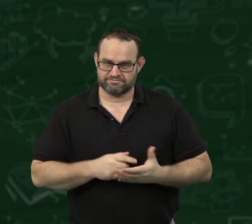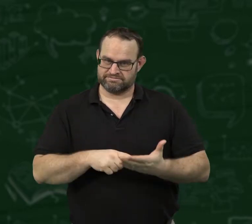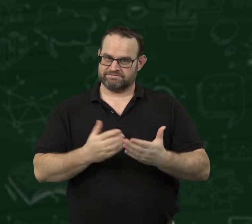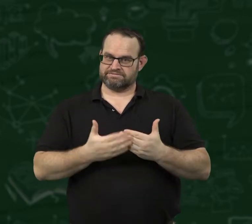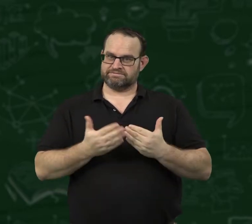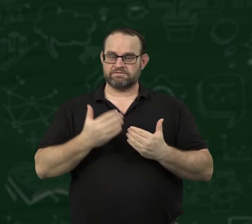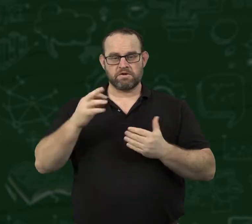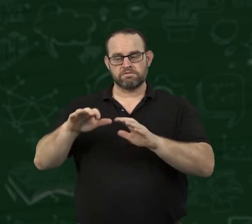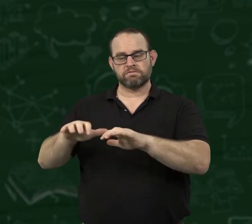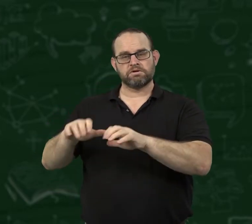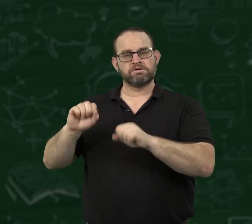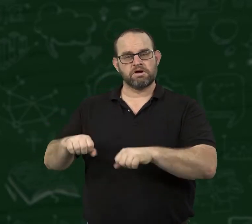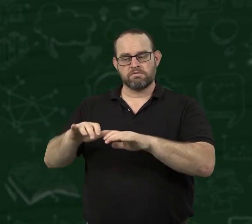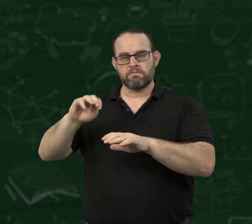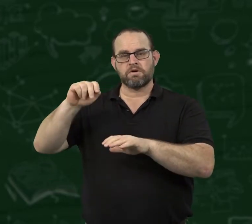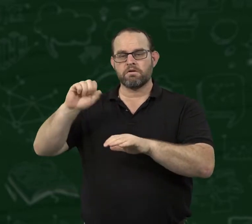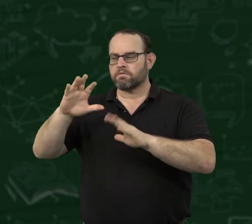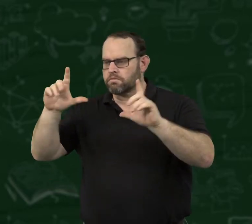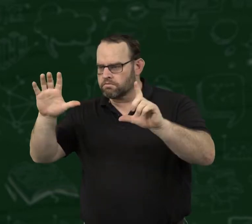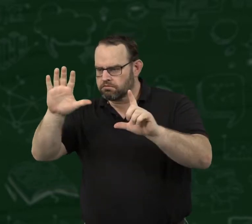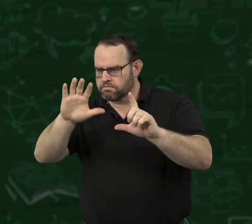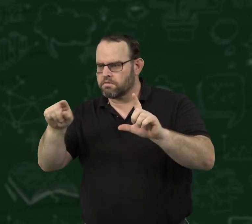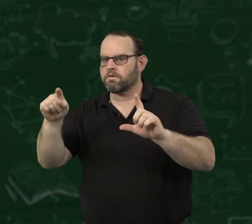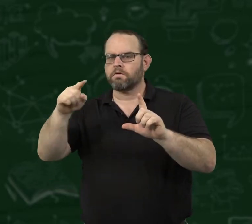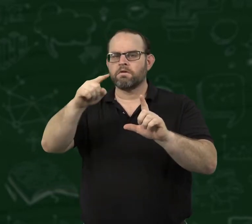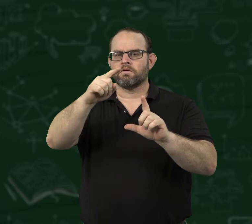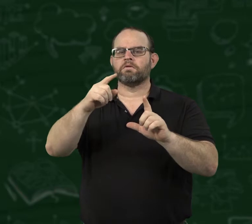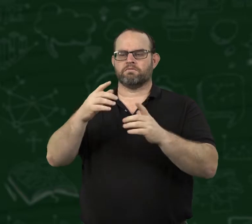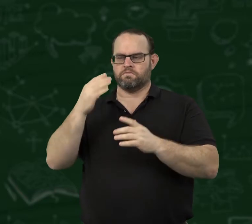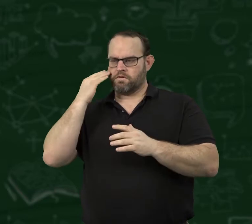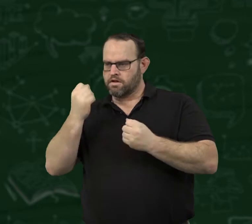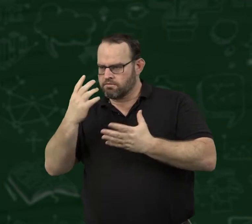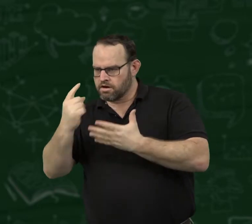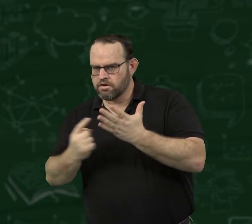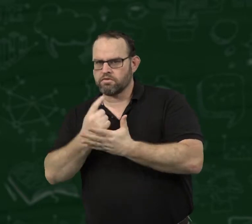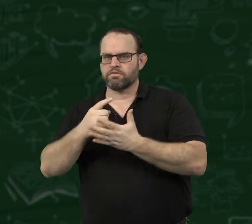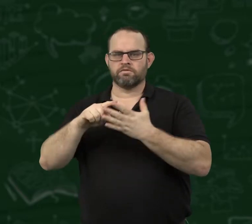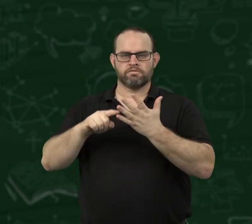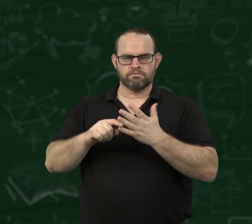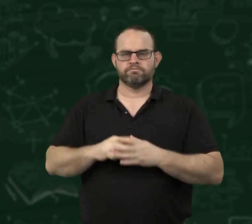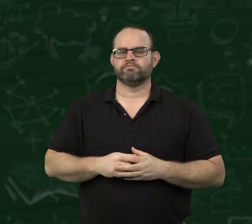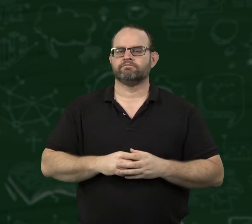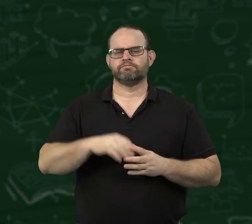It's easy. You can also use a computer to look at a map and determine how much time it will take to travel.